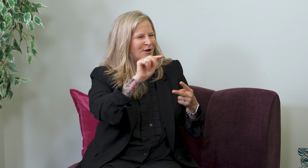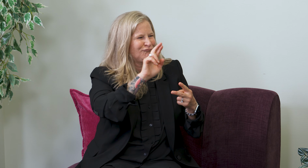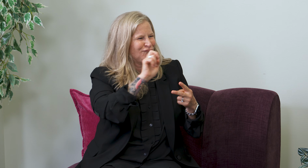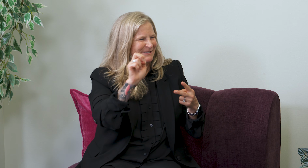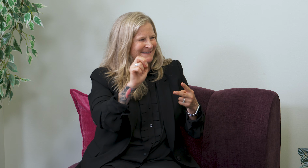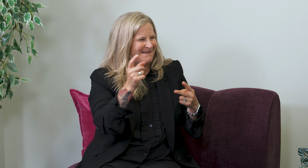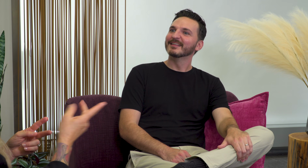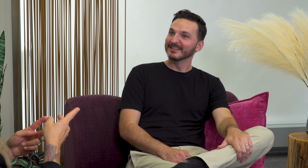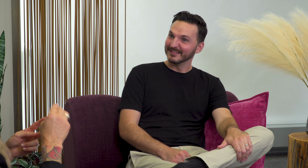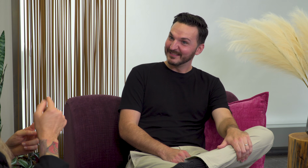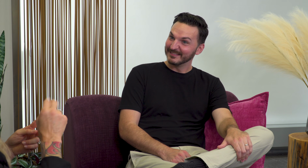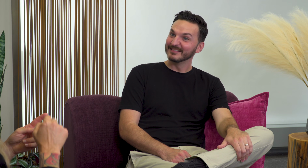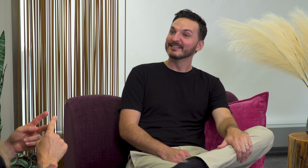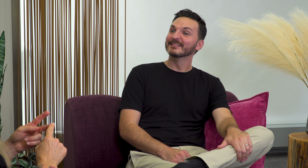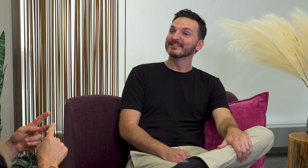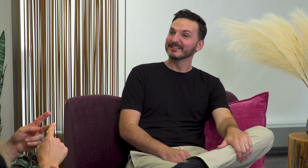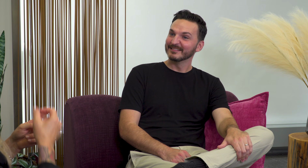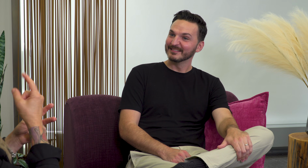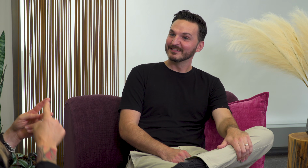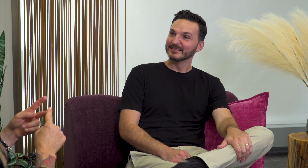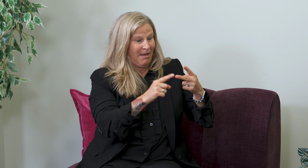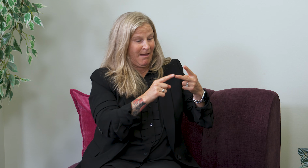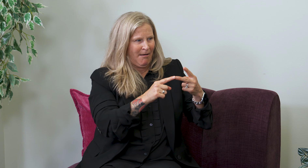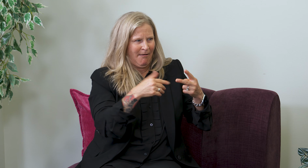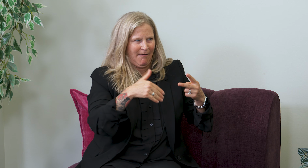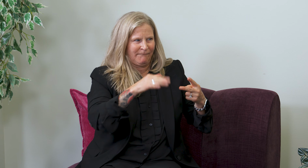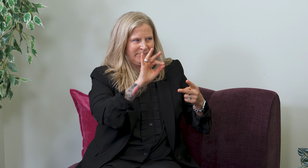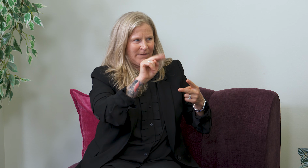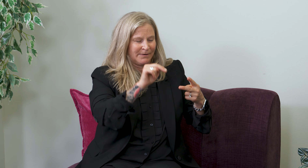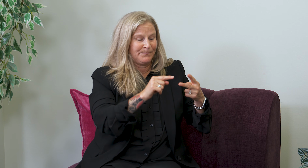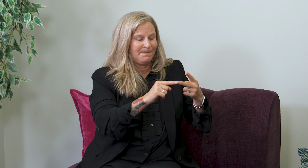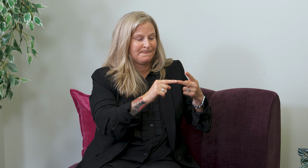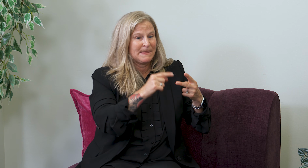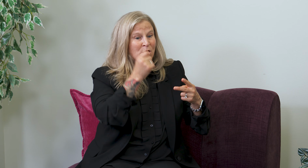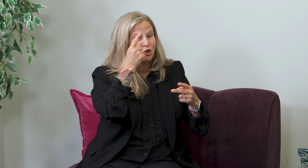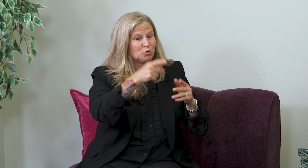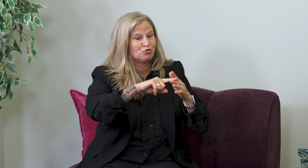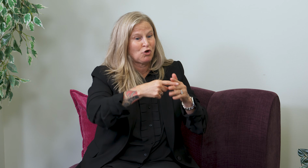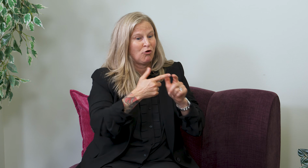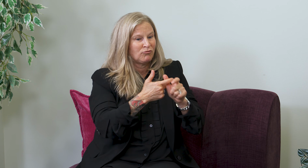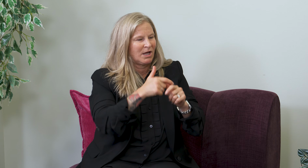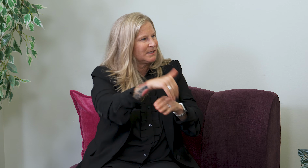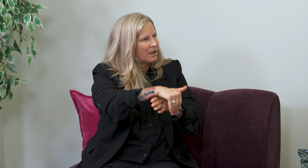and then the Joshua Tree Half Marathon. The Joshua Tree Half Marathon is fun.